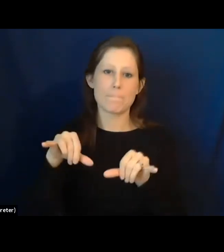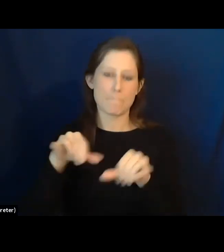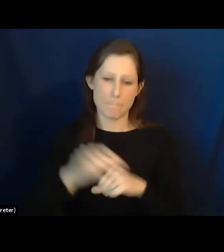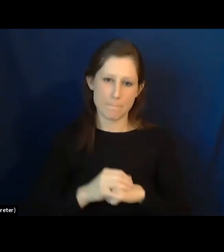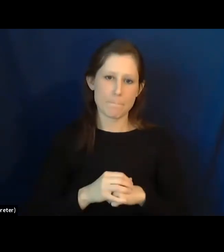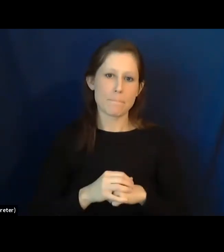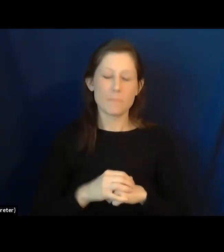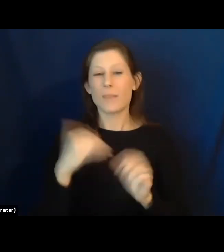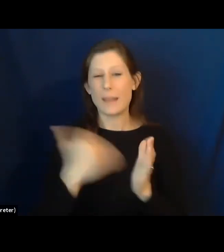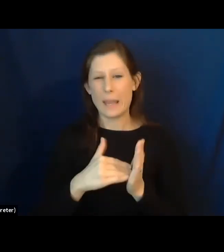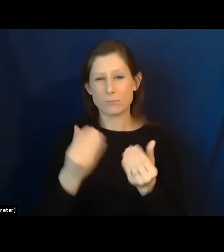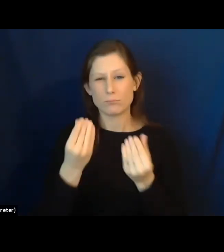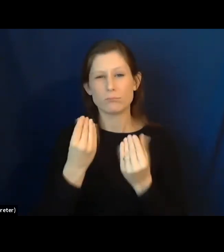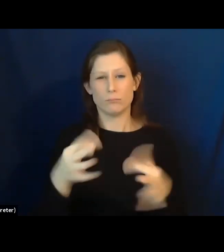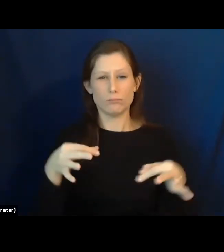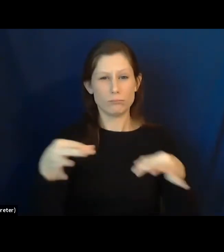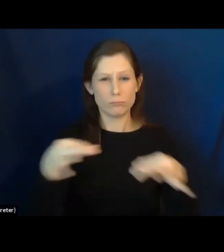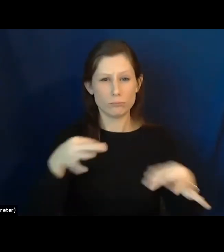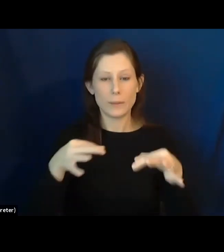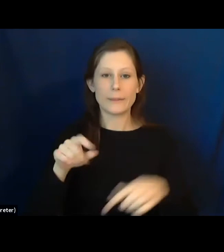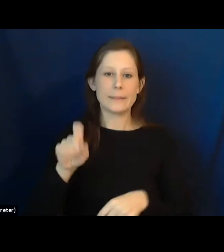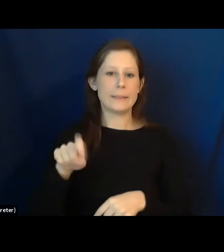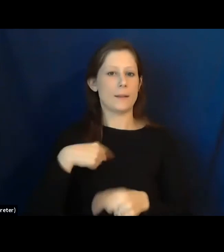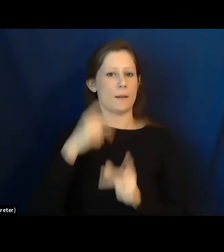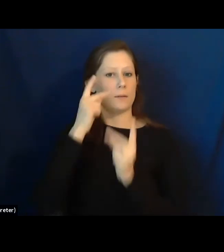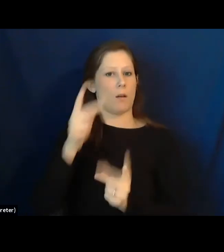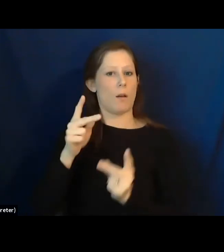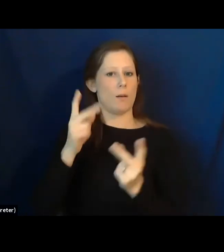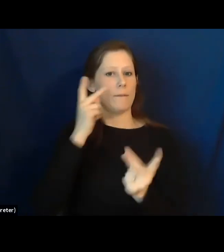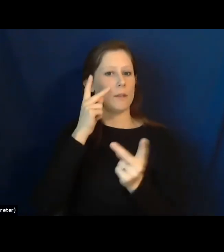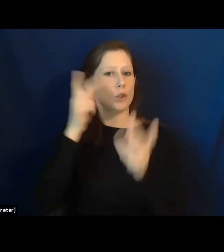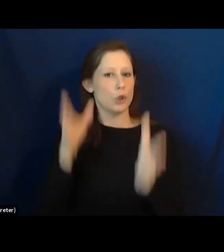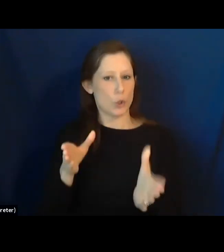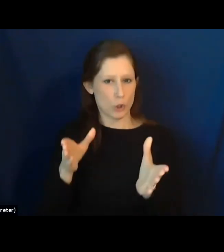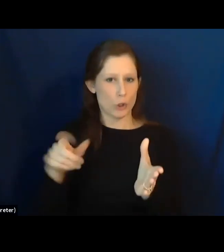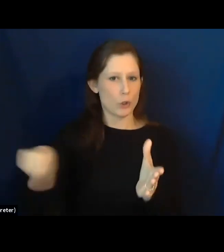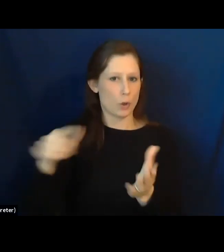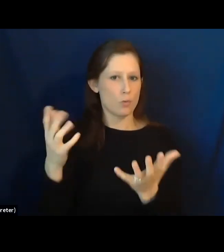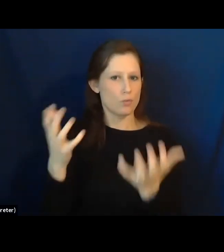of talk about the needs that I saw that the visitors wanted. When I became a mom, one